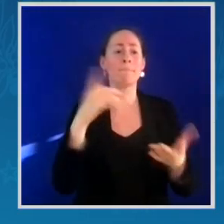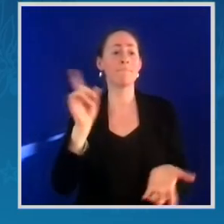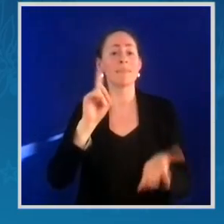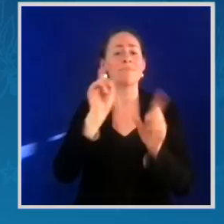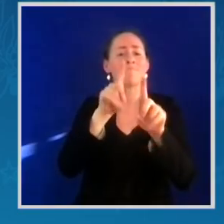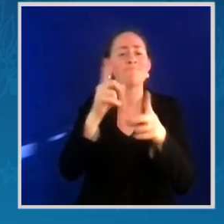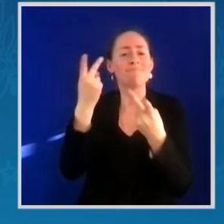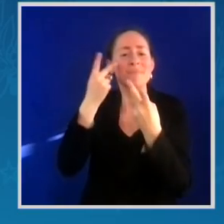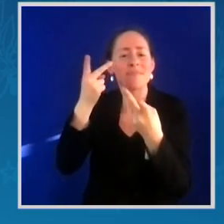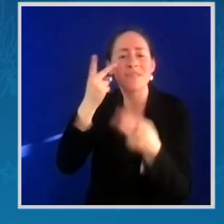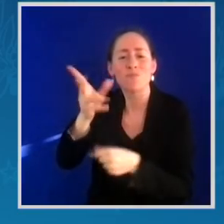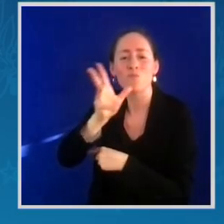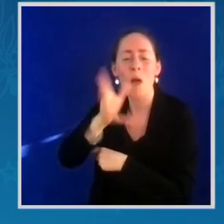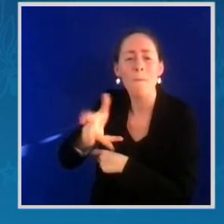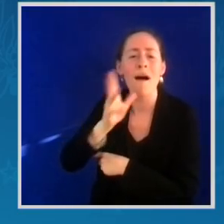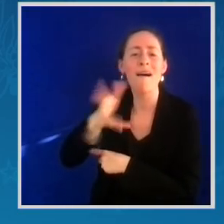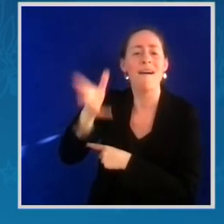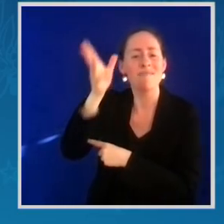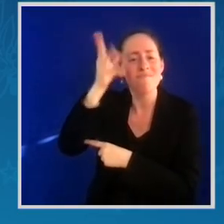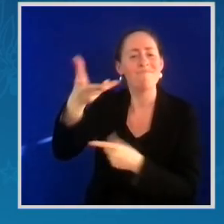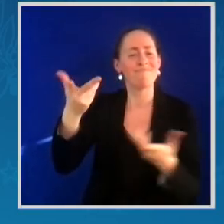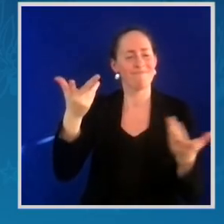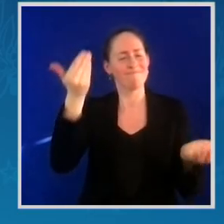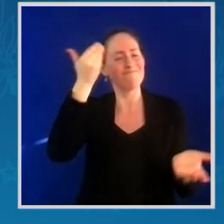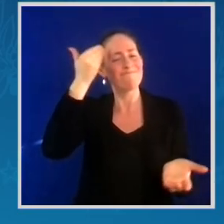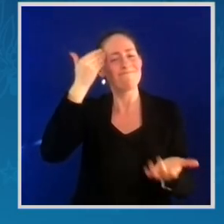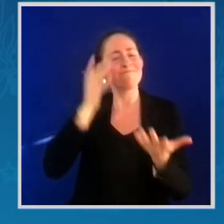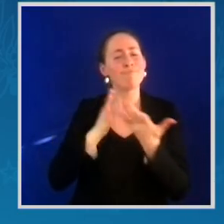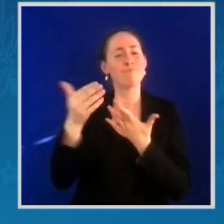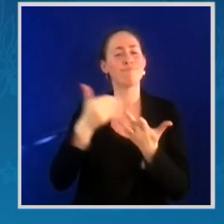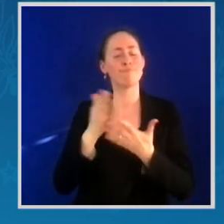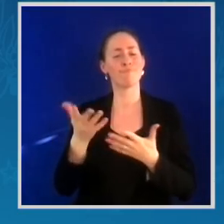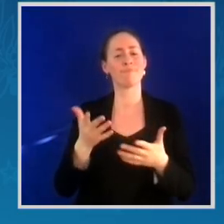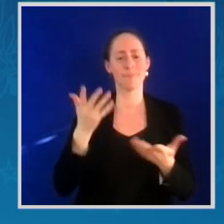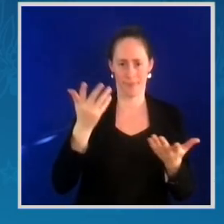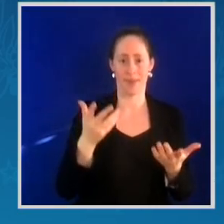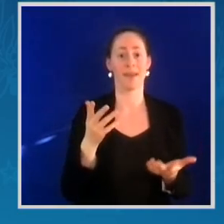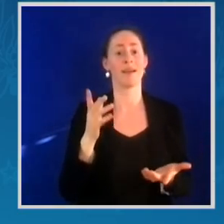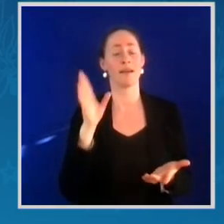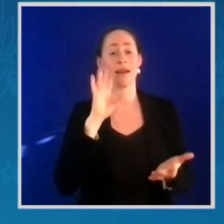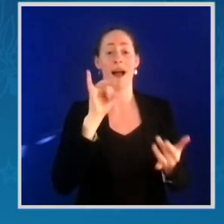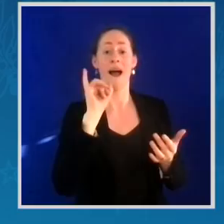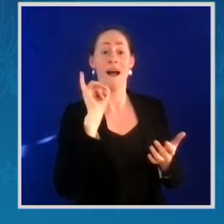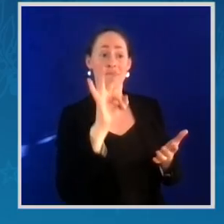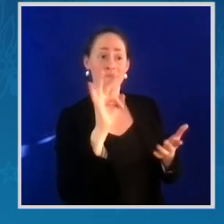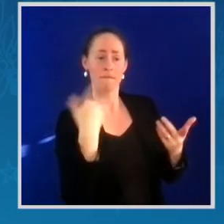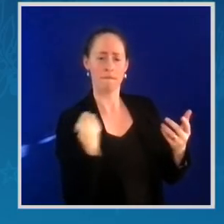We know that if we give them a sense of hope that help is on the way,